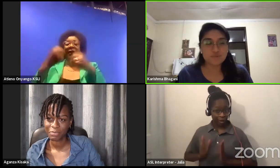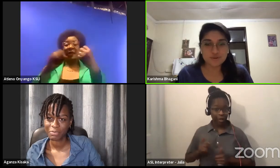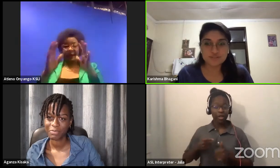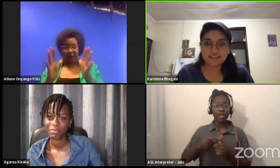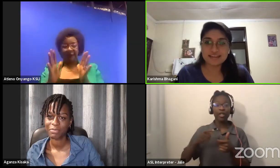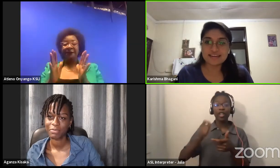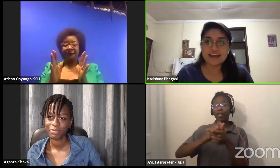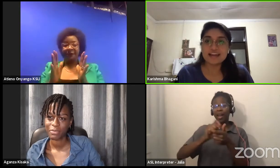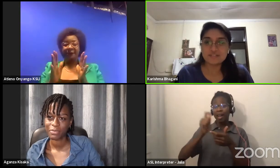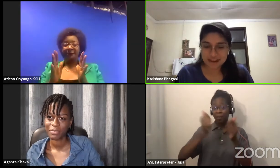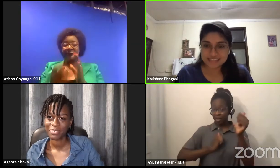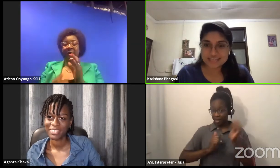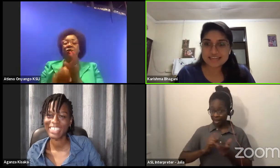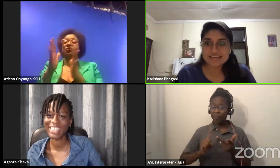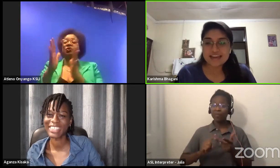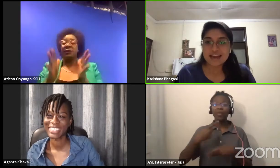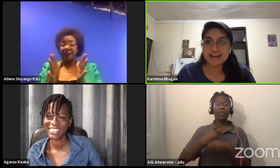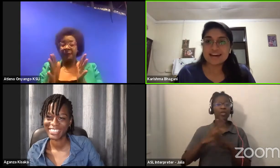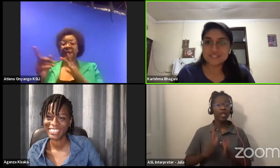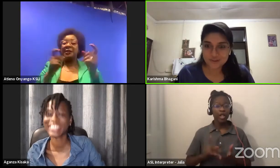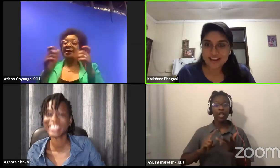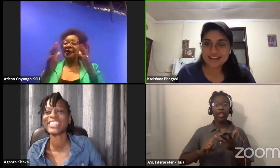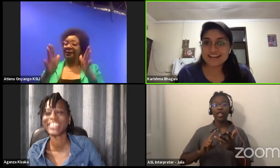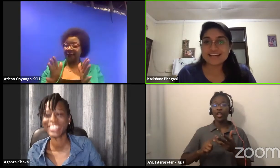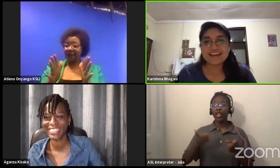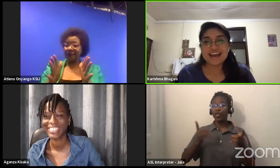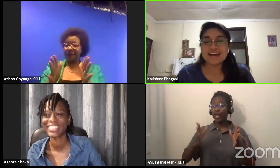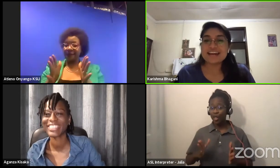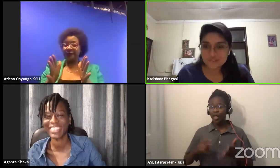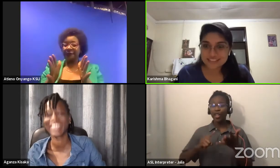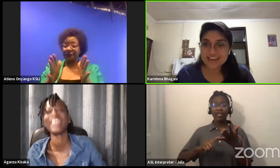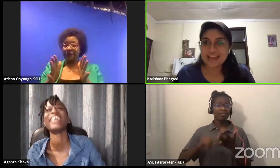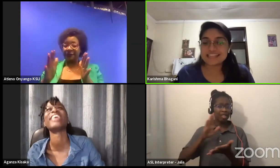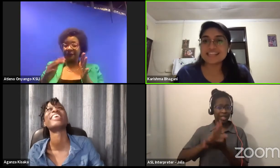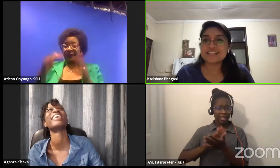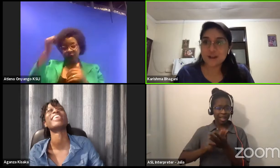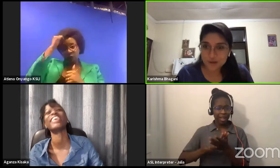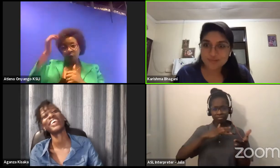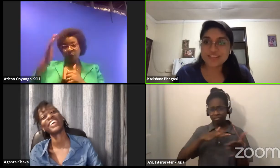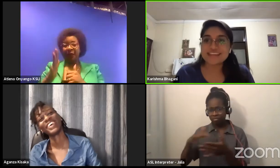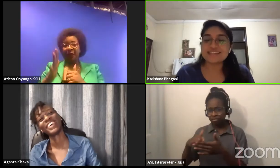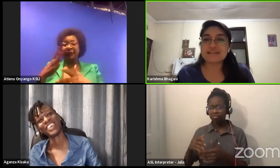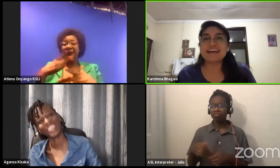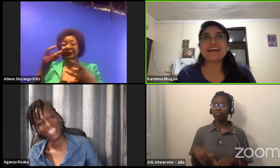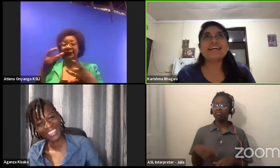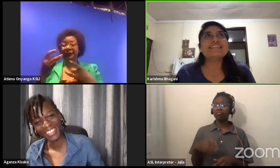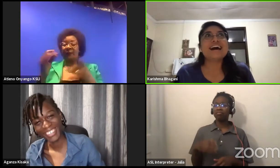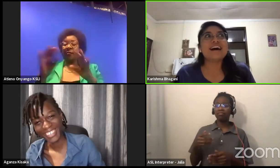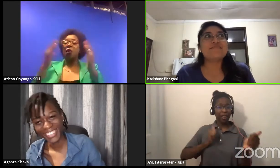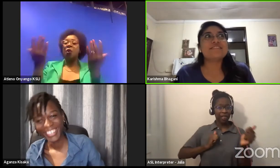a producer, a director, a scholar, an interested artist, a global theater maker.